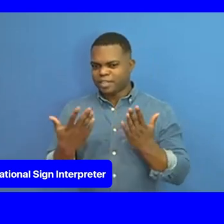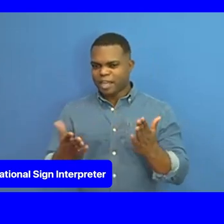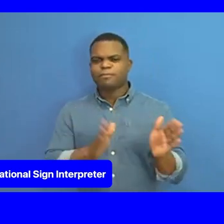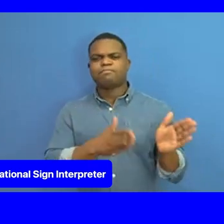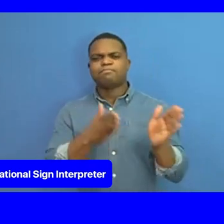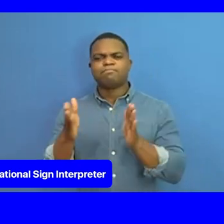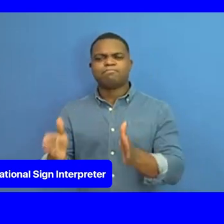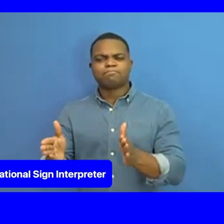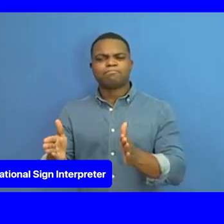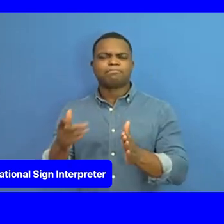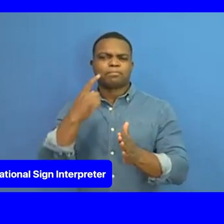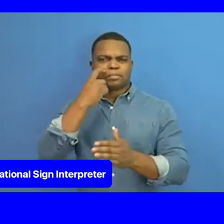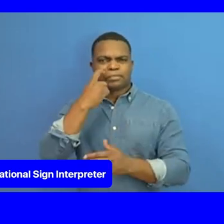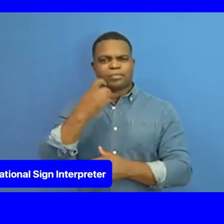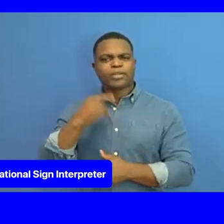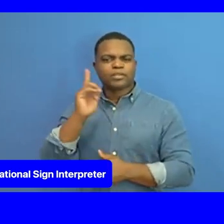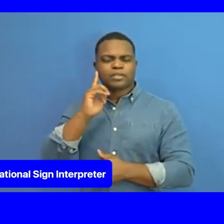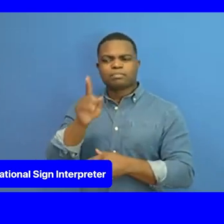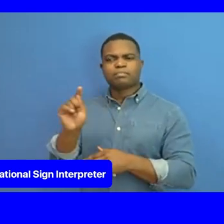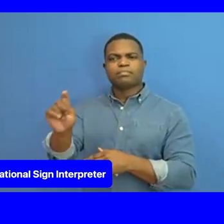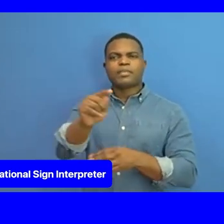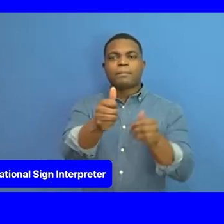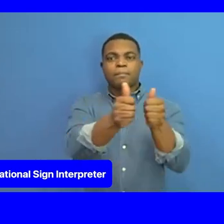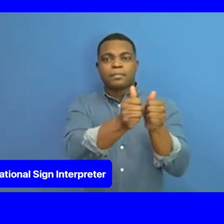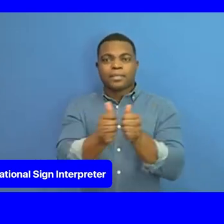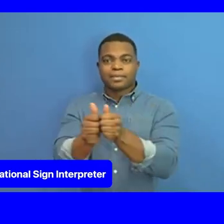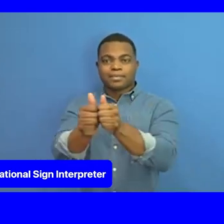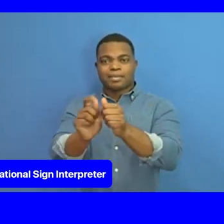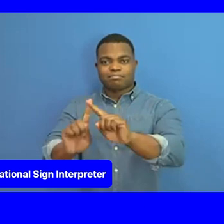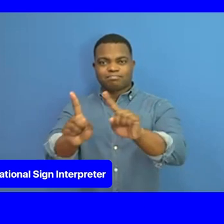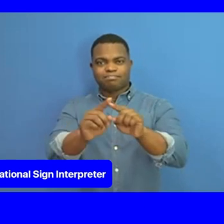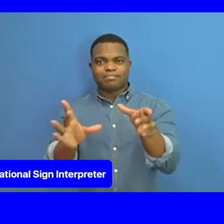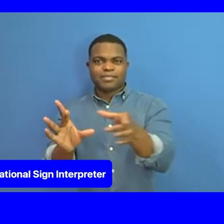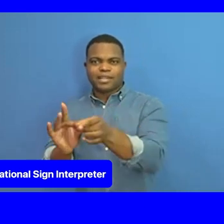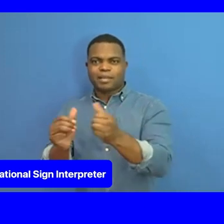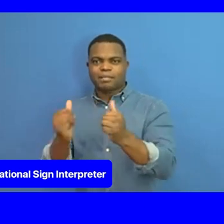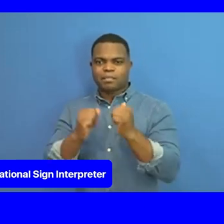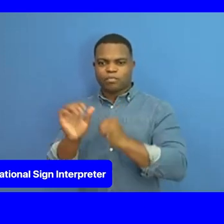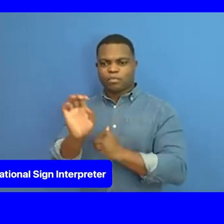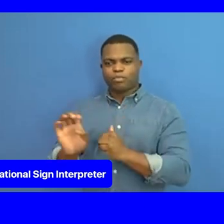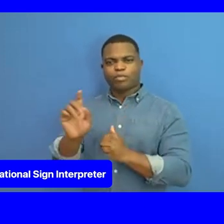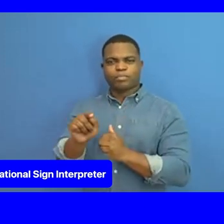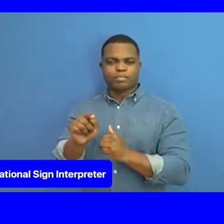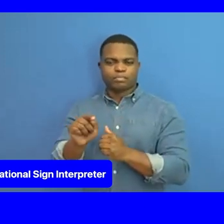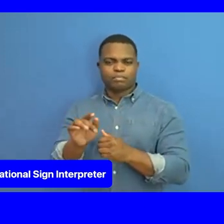the representatives of the network organizations which have put their minds together to develop